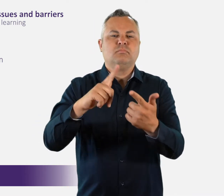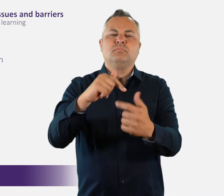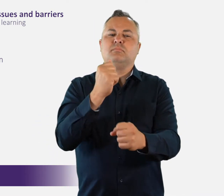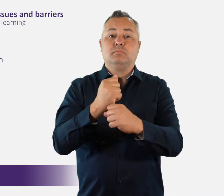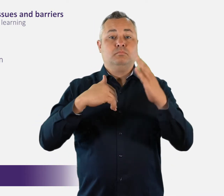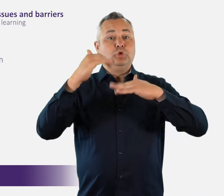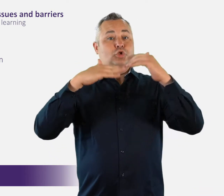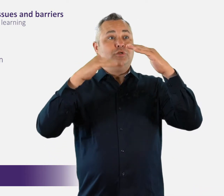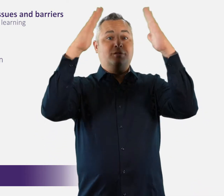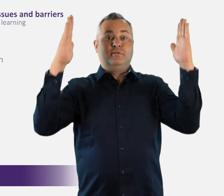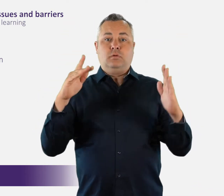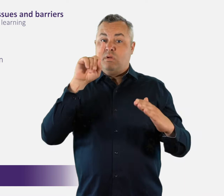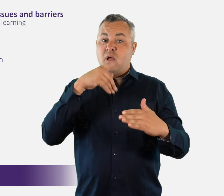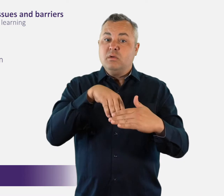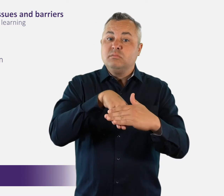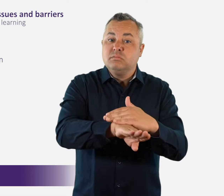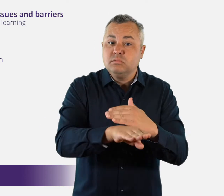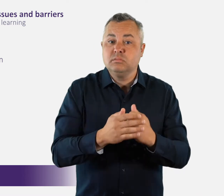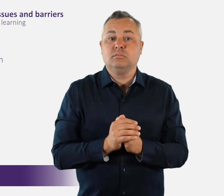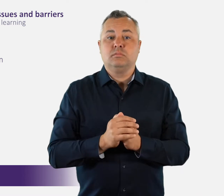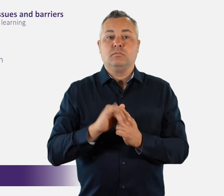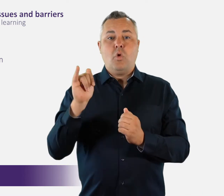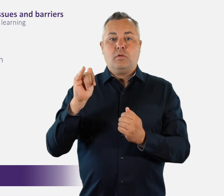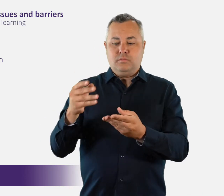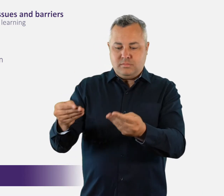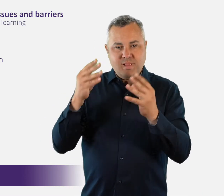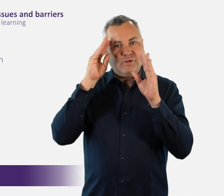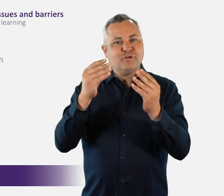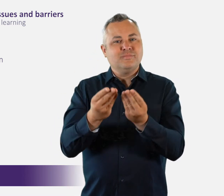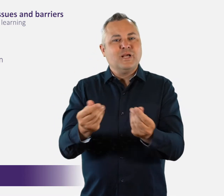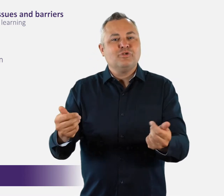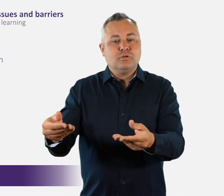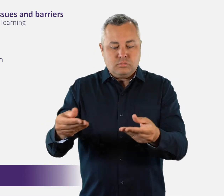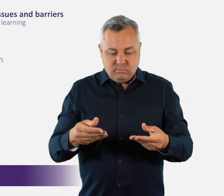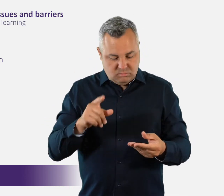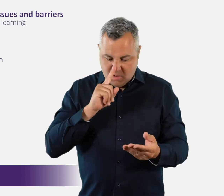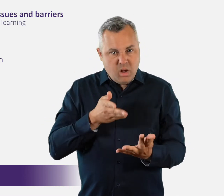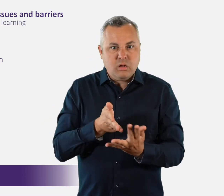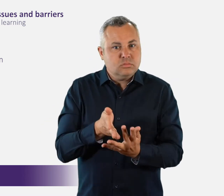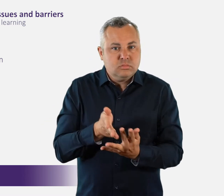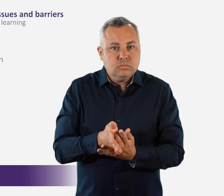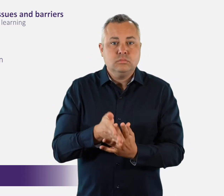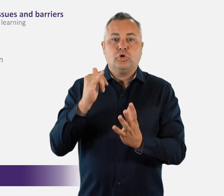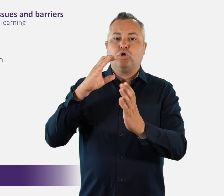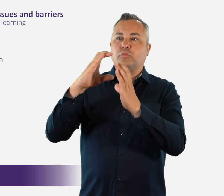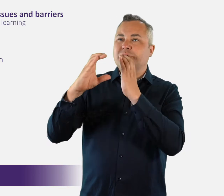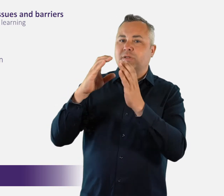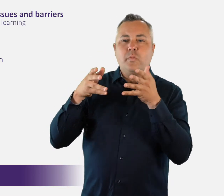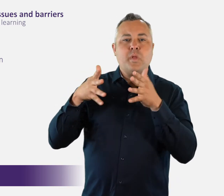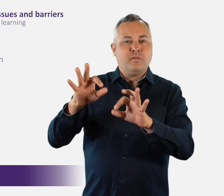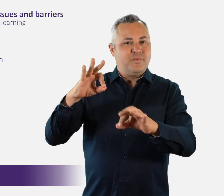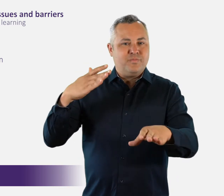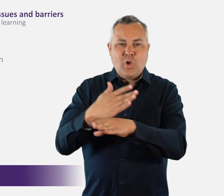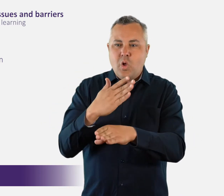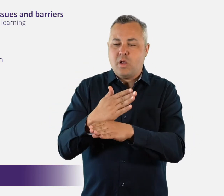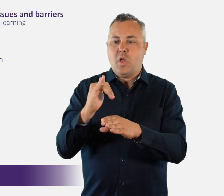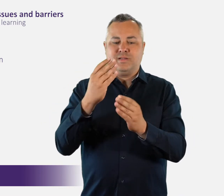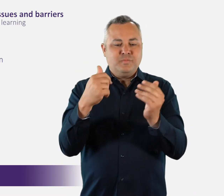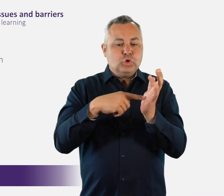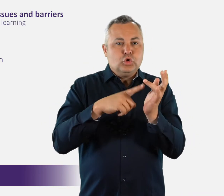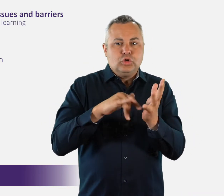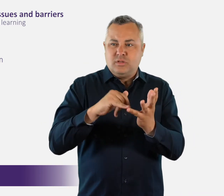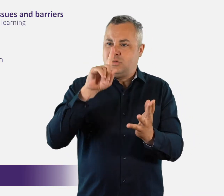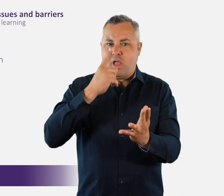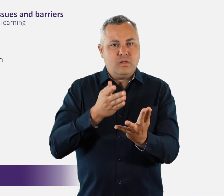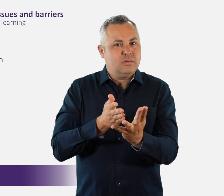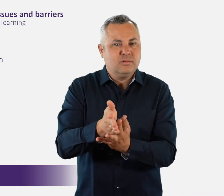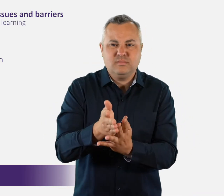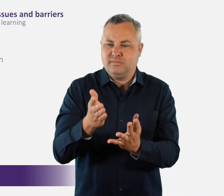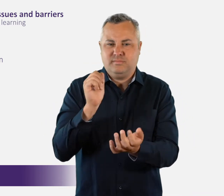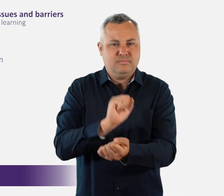Buildings, education materials and communication methods and tools may be inaccessible.